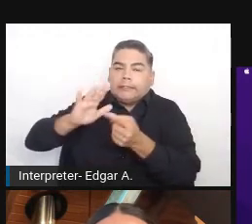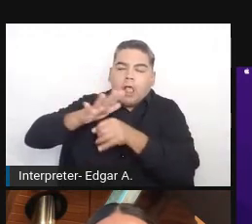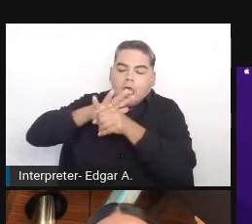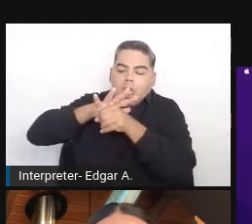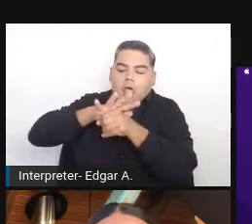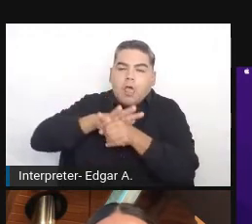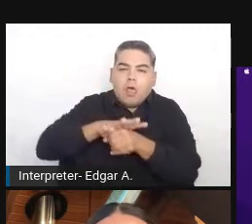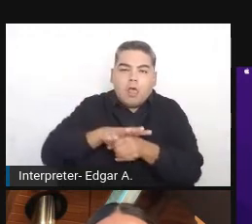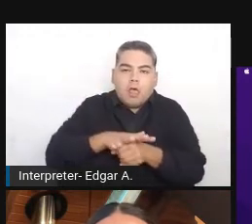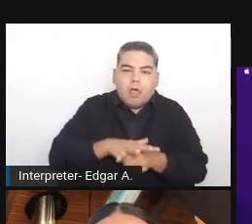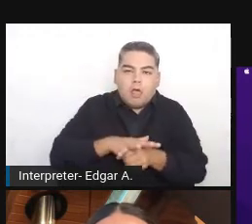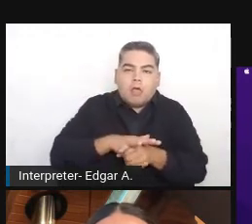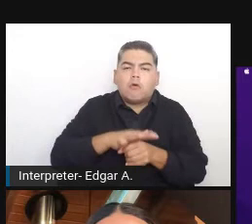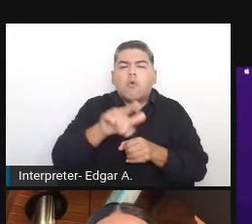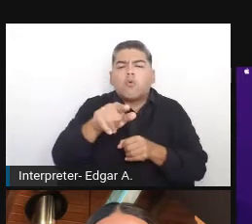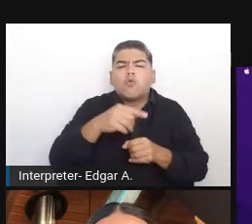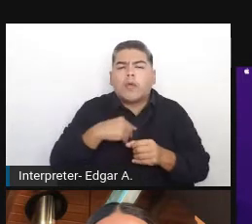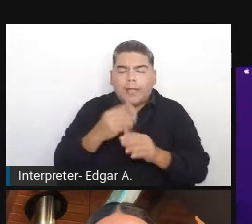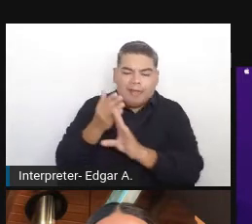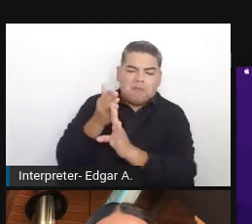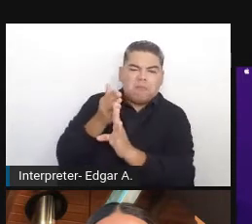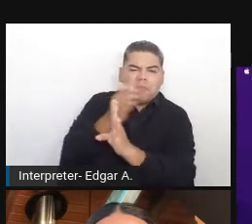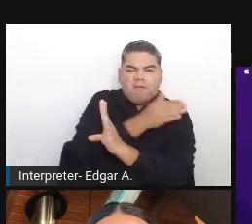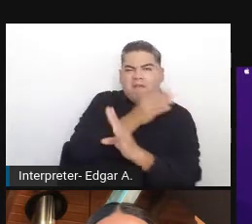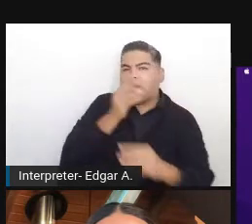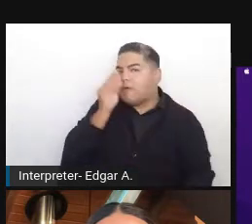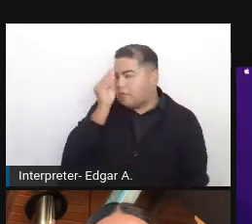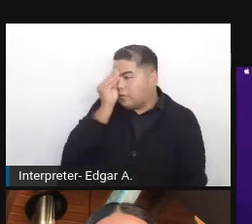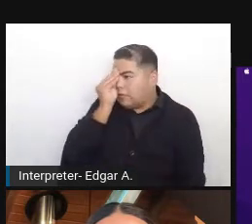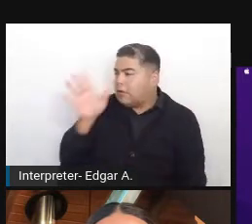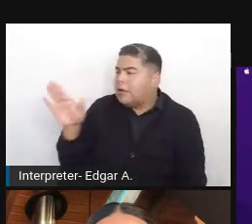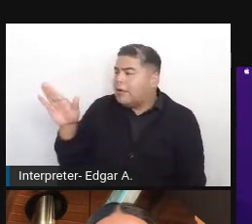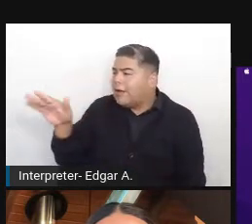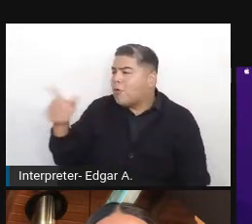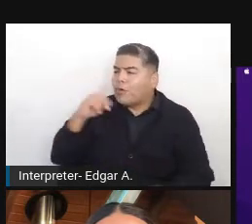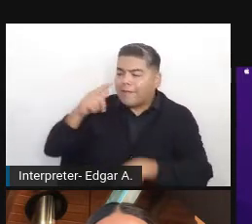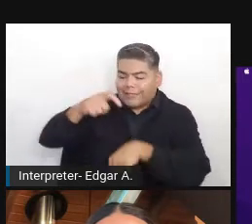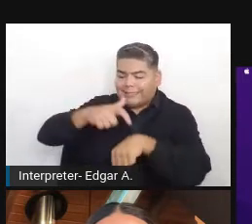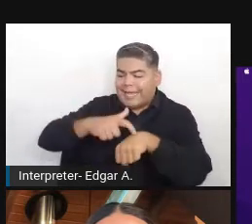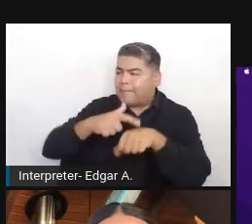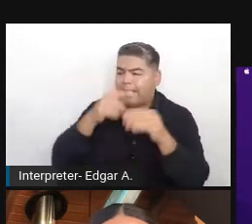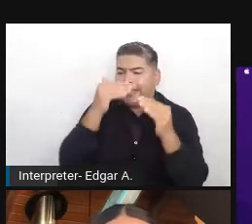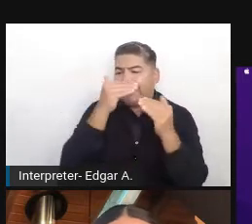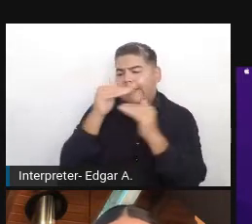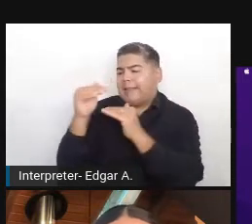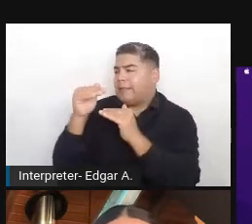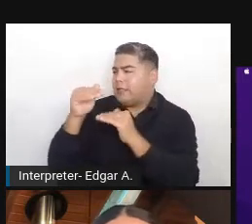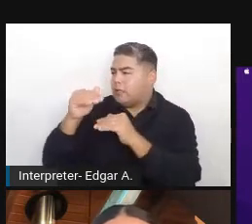Inform them in advance there will be a timer and tell them why there is a timer.